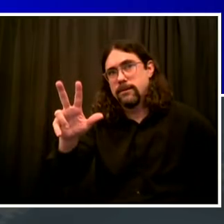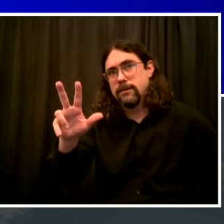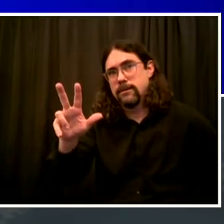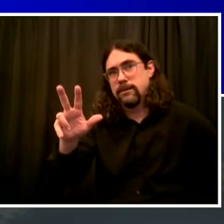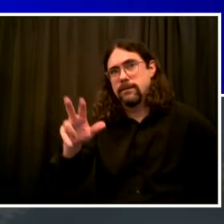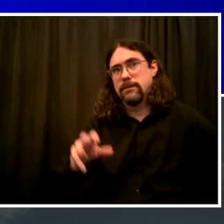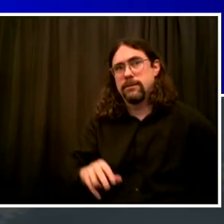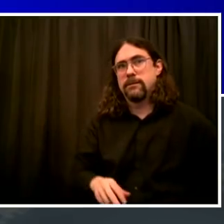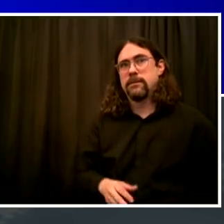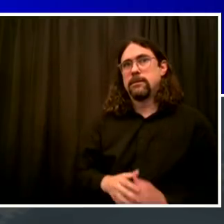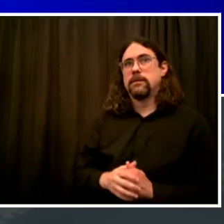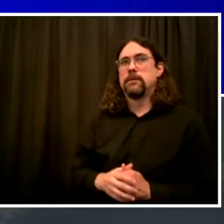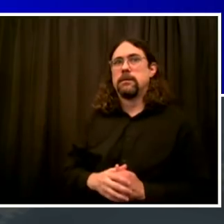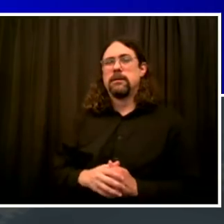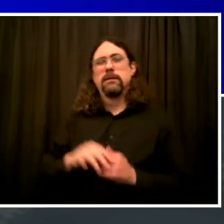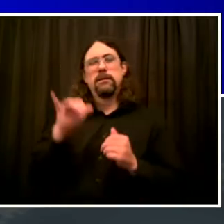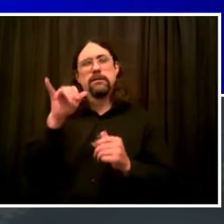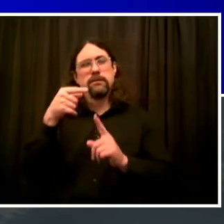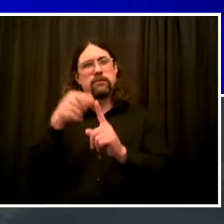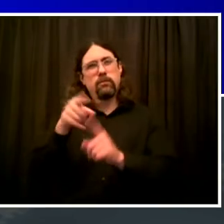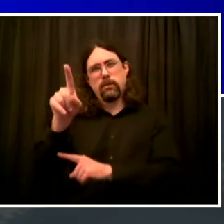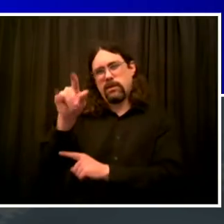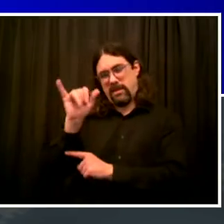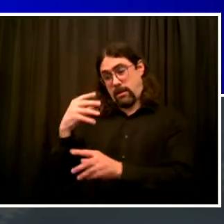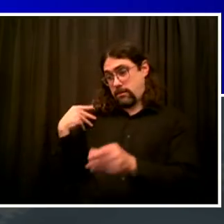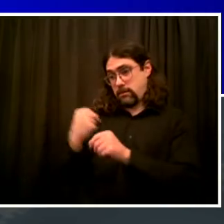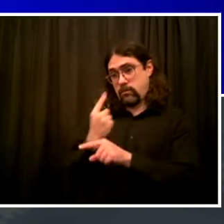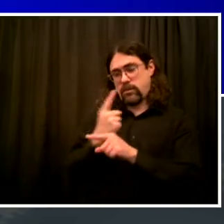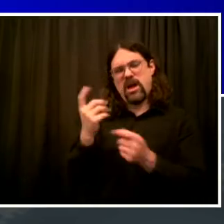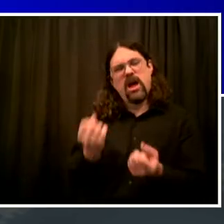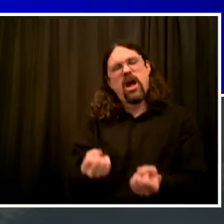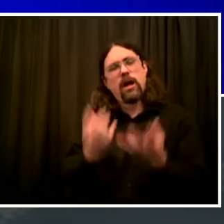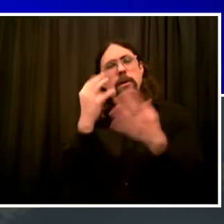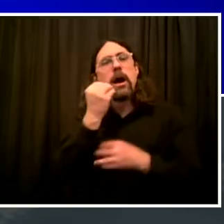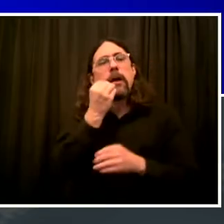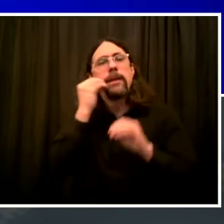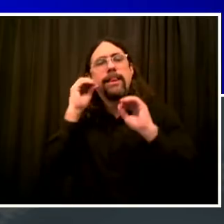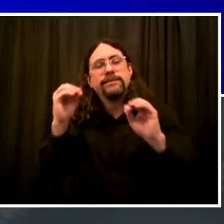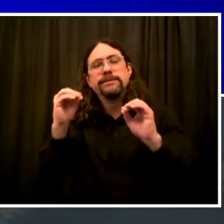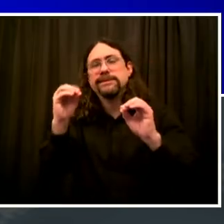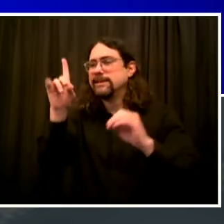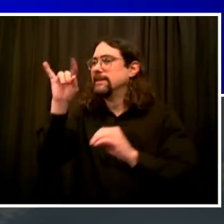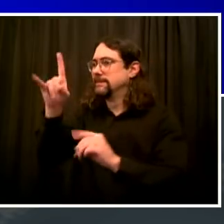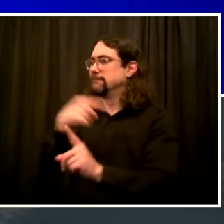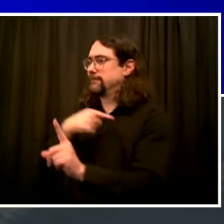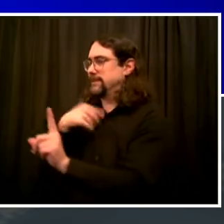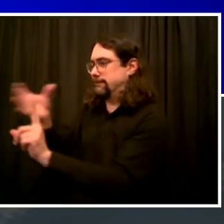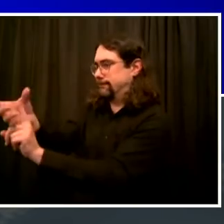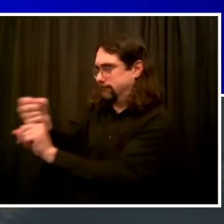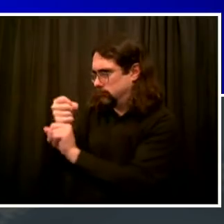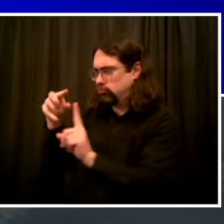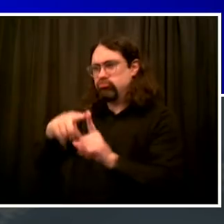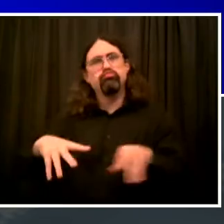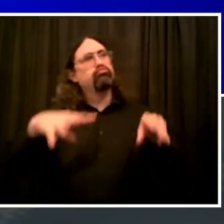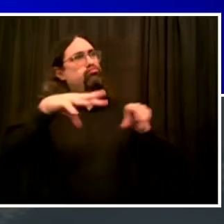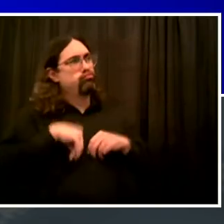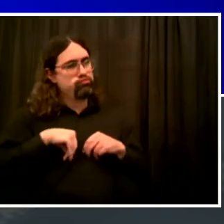SHELTER. THEY HAVE COME IN